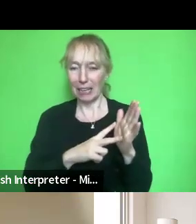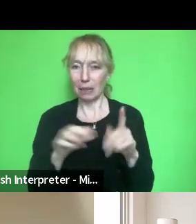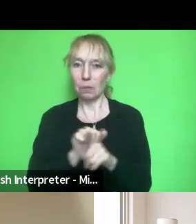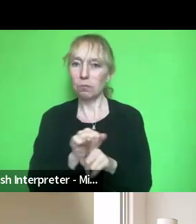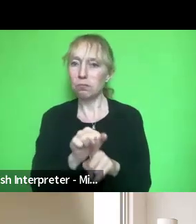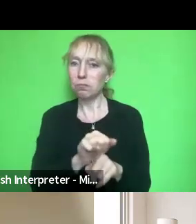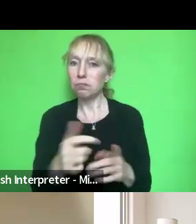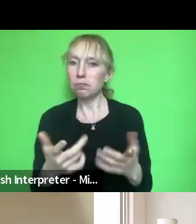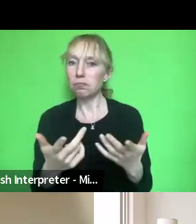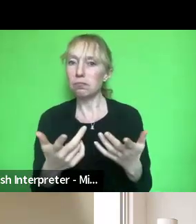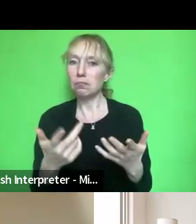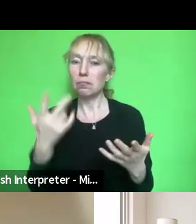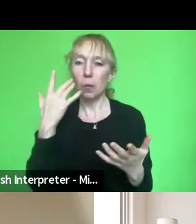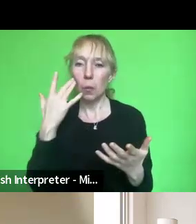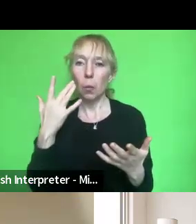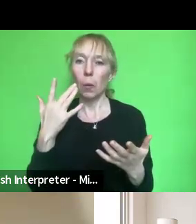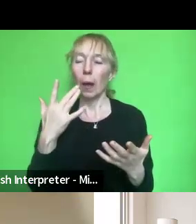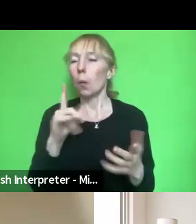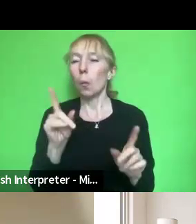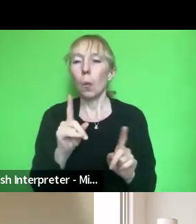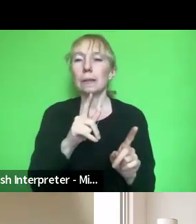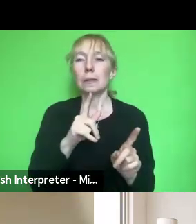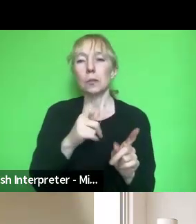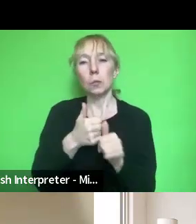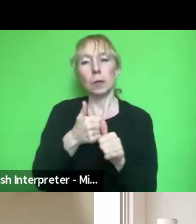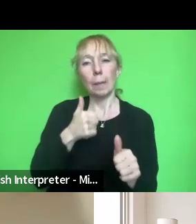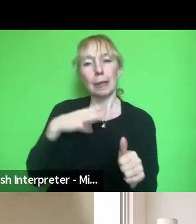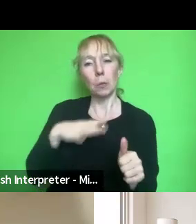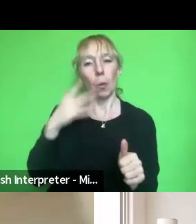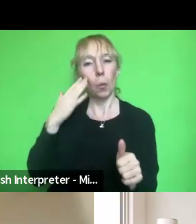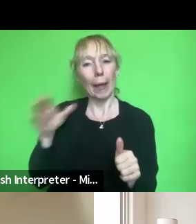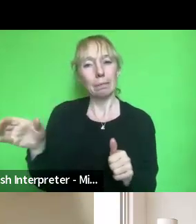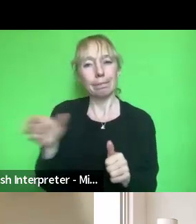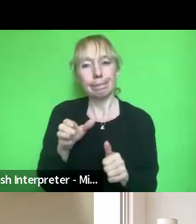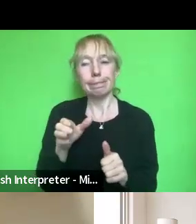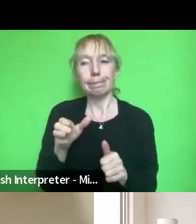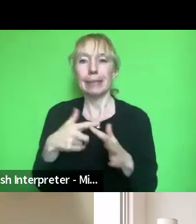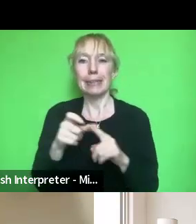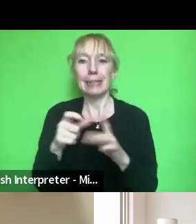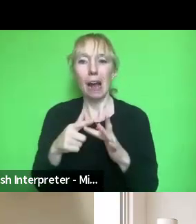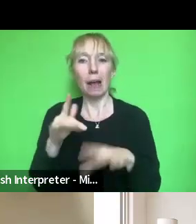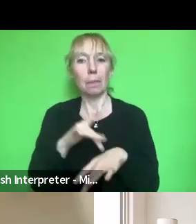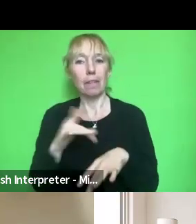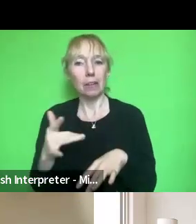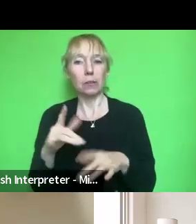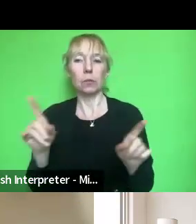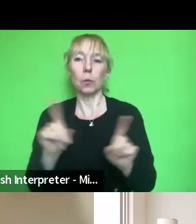people might be looking for when employing EDI professionals. But also, what skills you think are needed